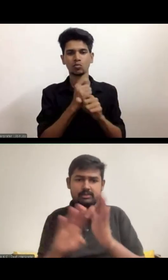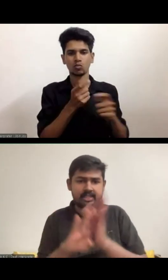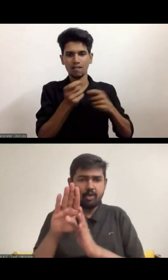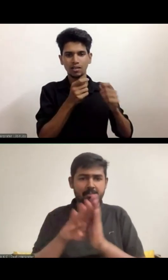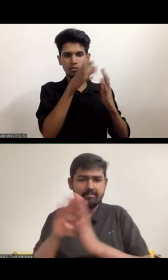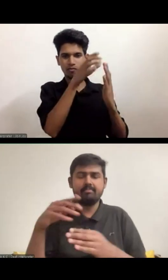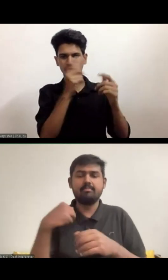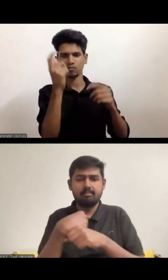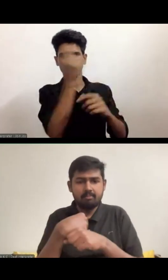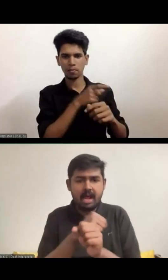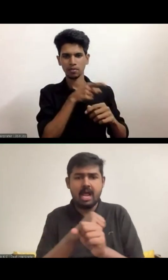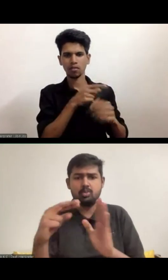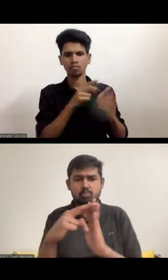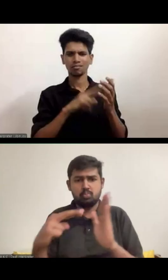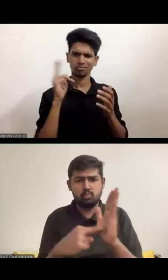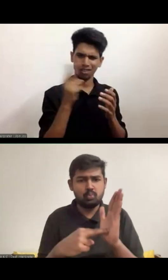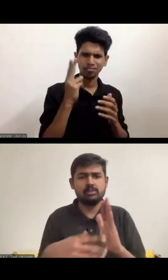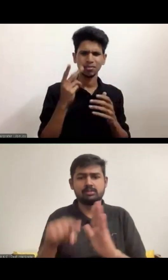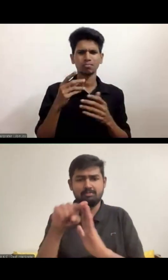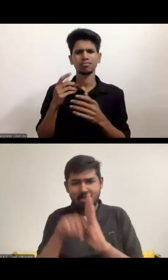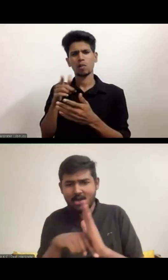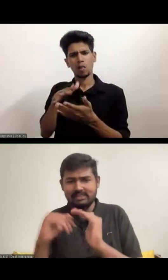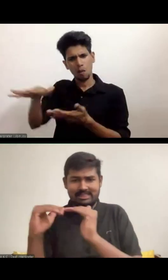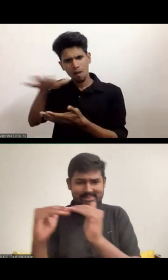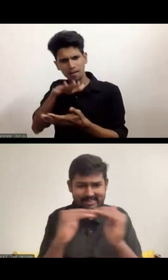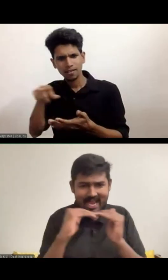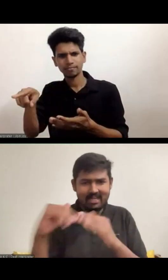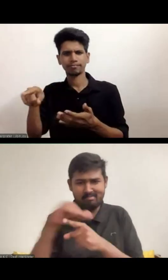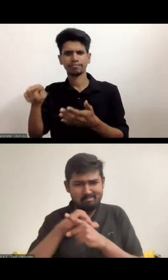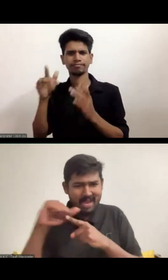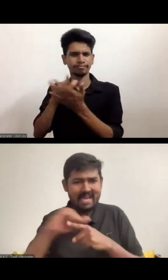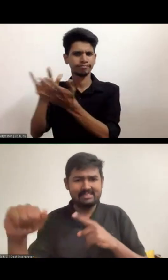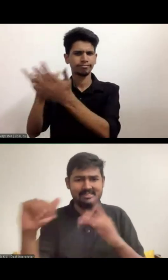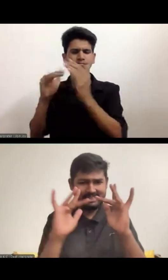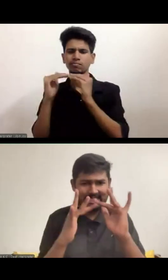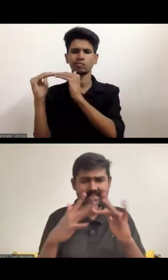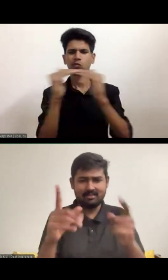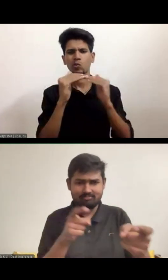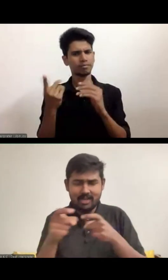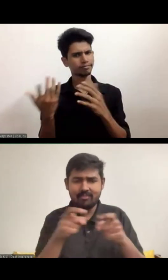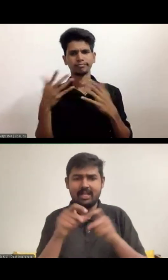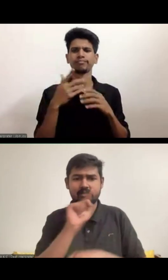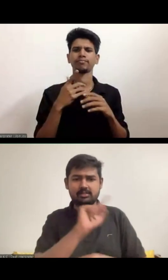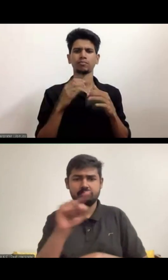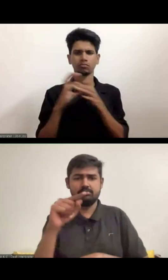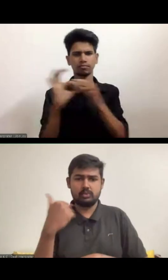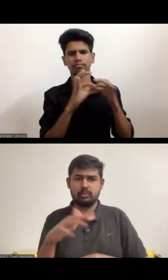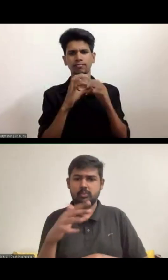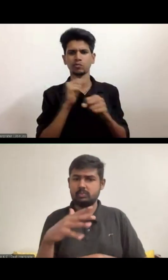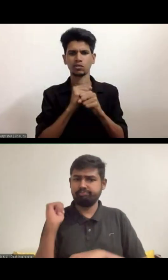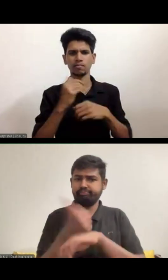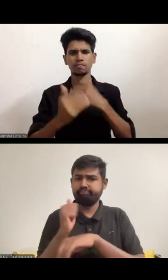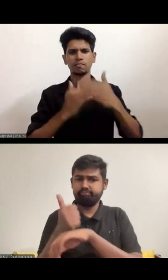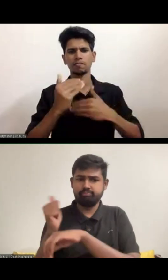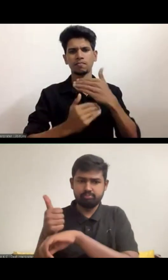In other words, Internet governance forums are an important and influential space in advocating for